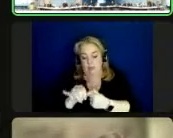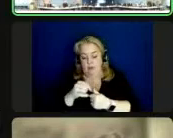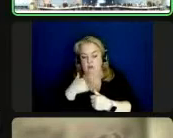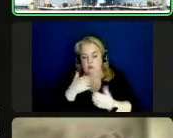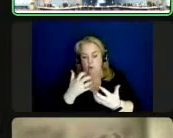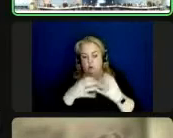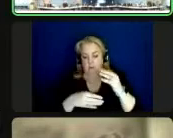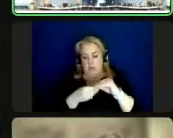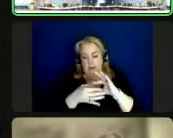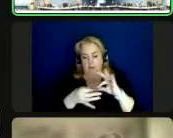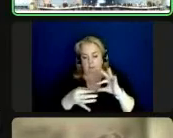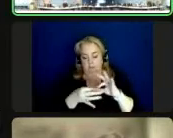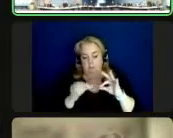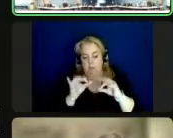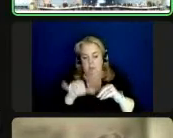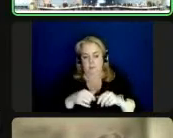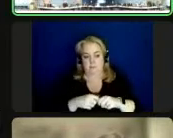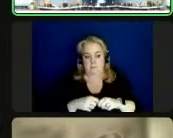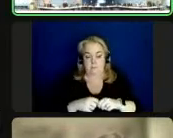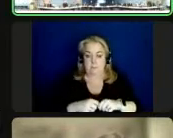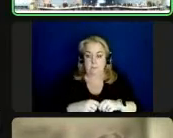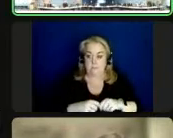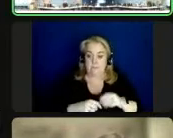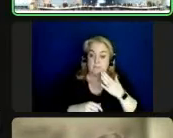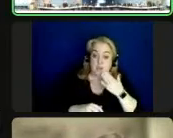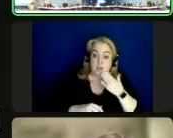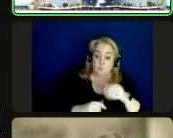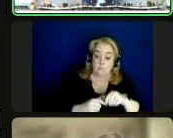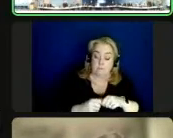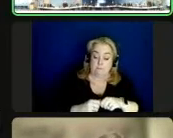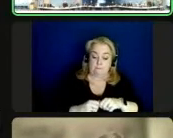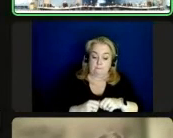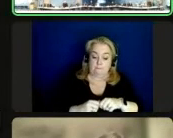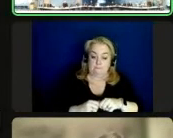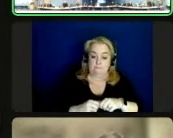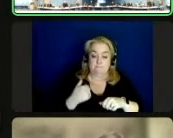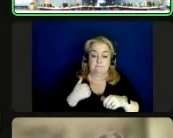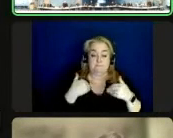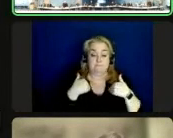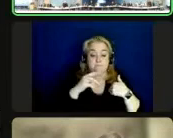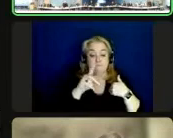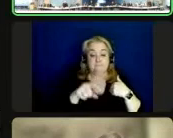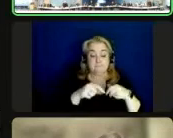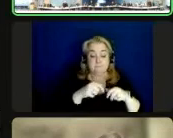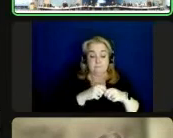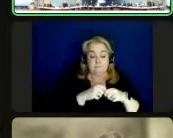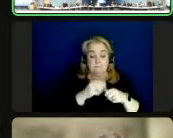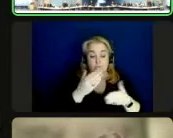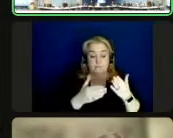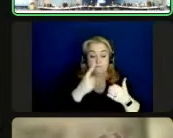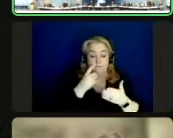DIFFICULT POSITION WITH THAT AND EVERY OTHER CITY IS ALSO REALLY WRESTLING WITH THAT.